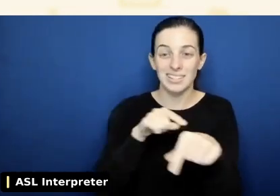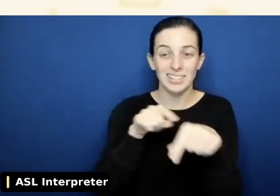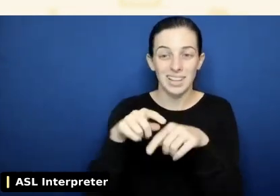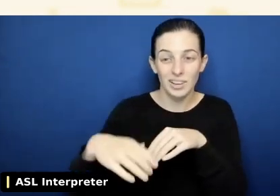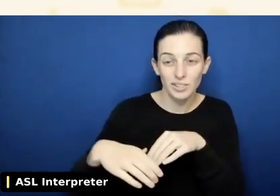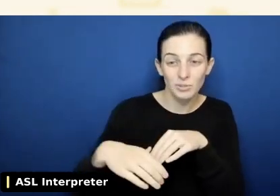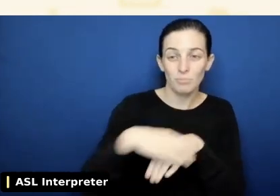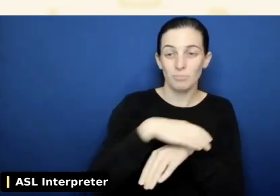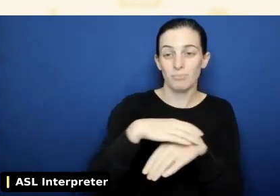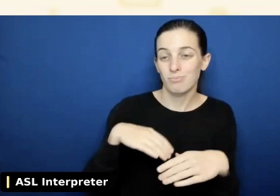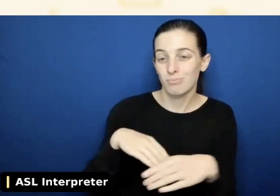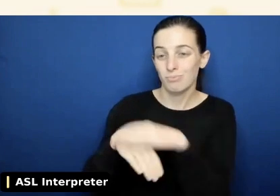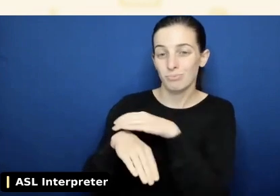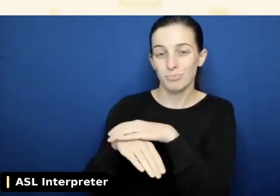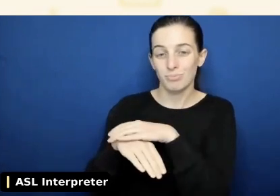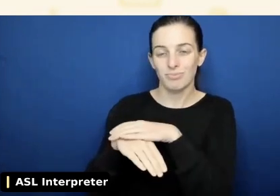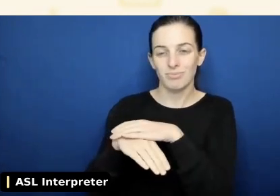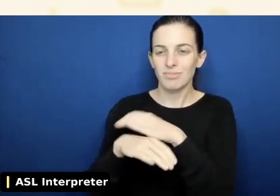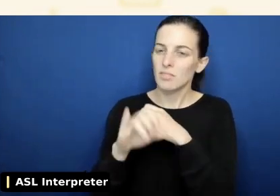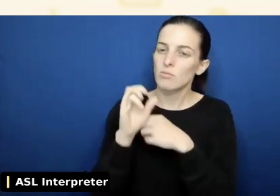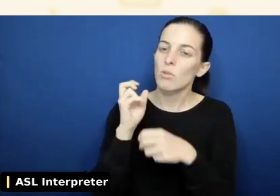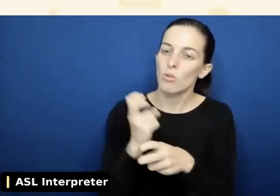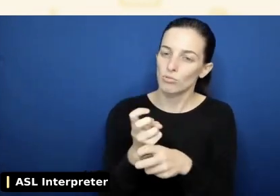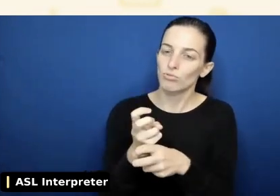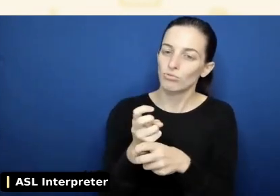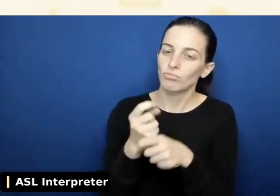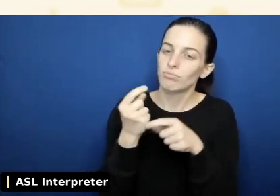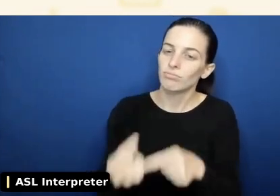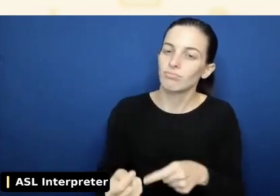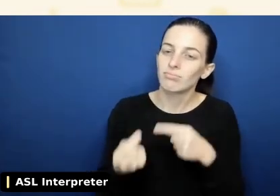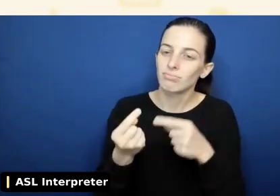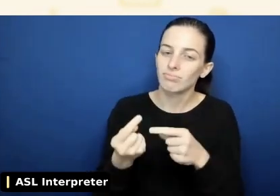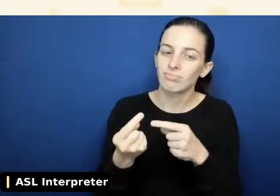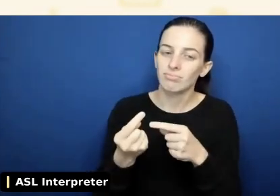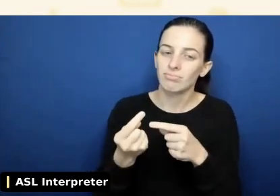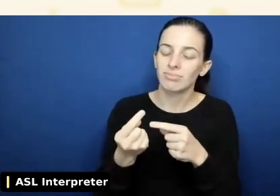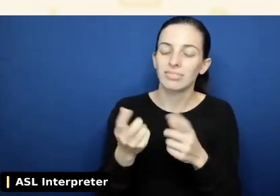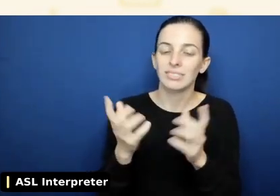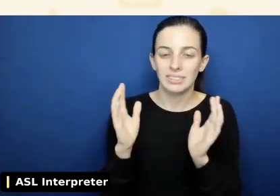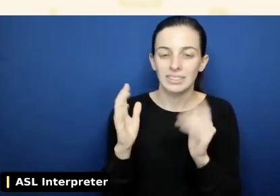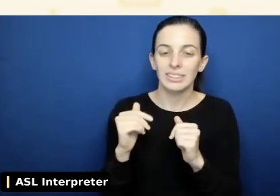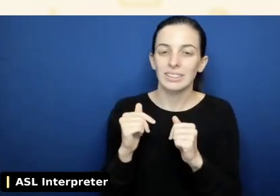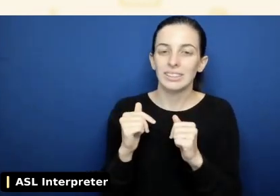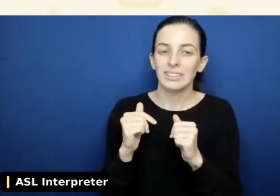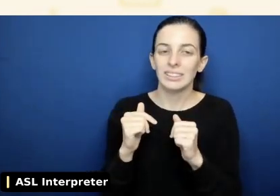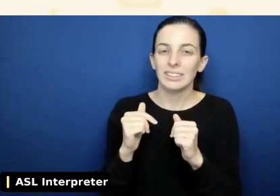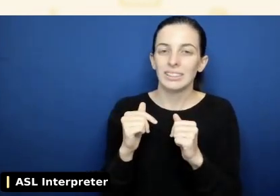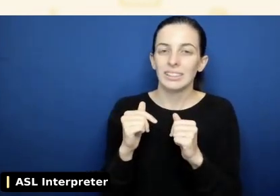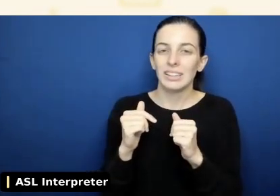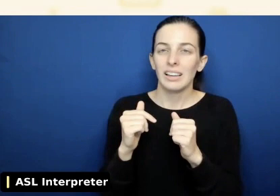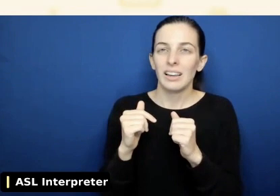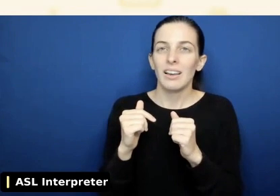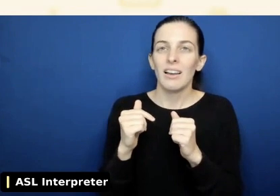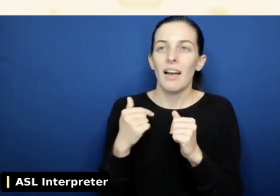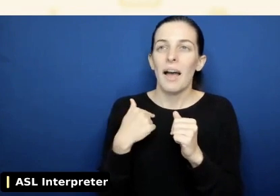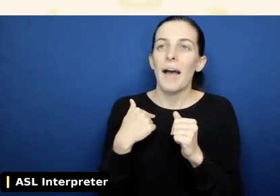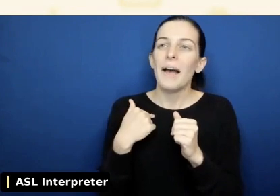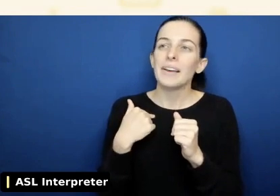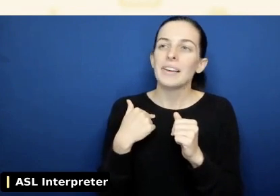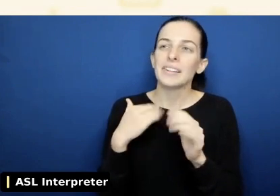I was thinking about, I don't have any disabilities,